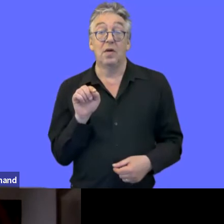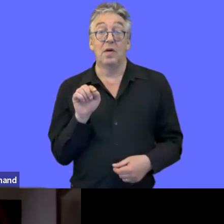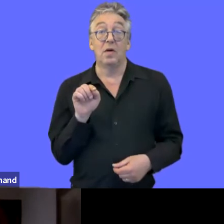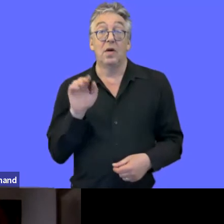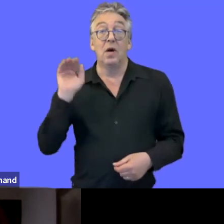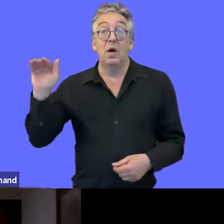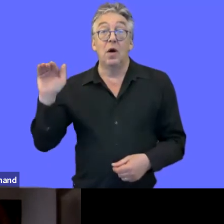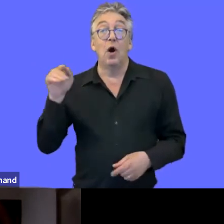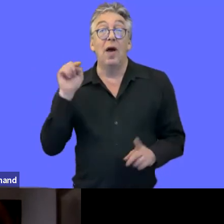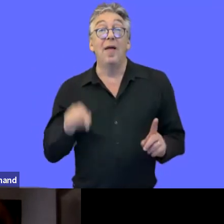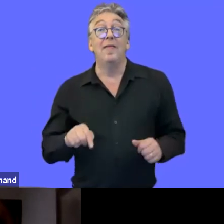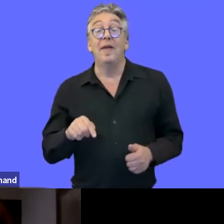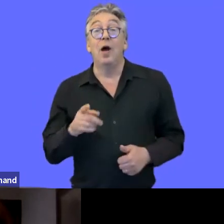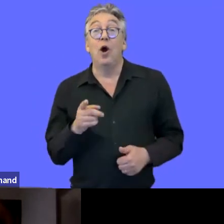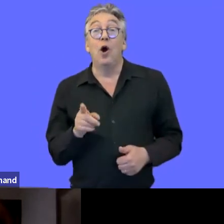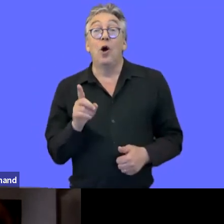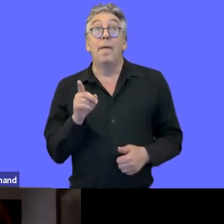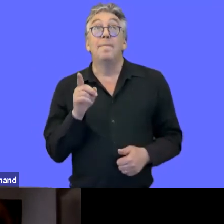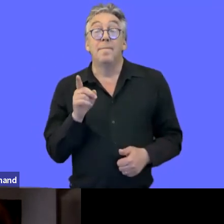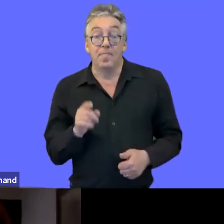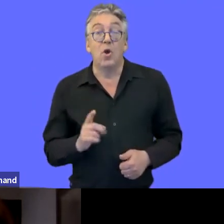and criminalization of abortion in Northern Ireland